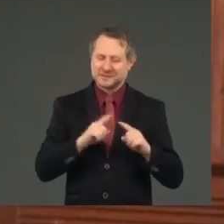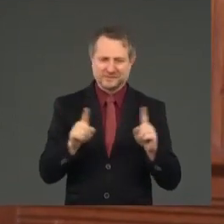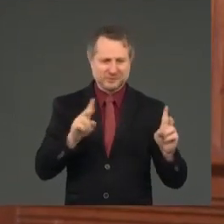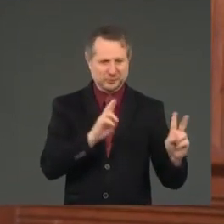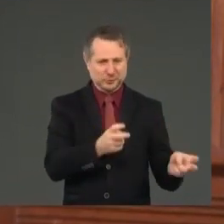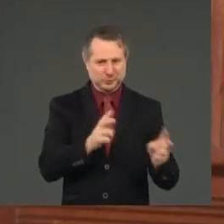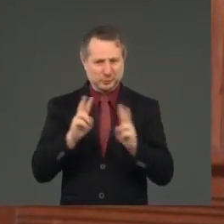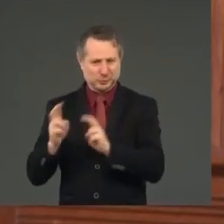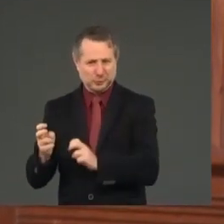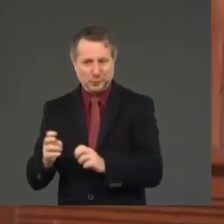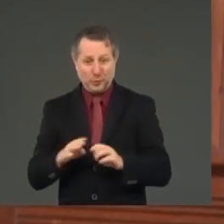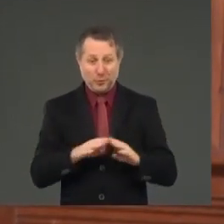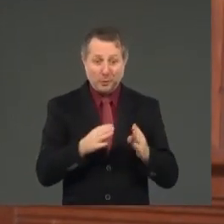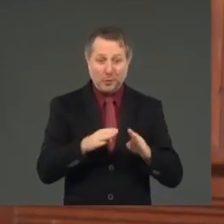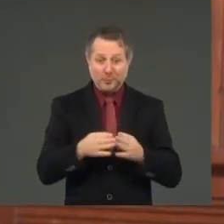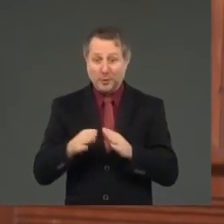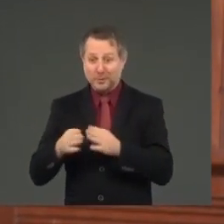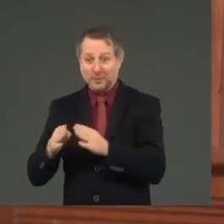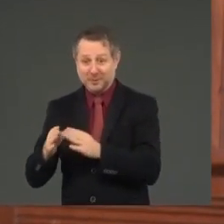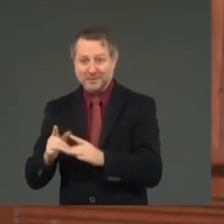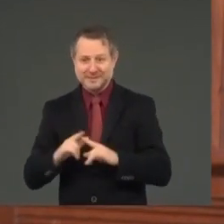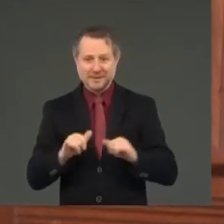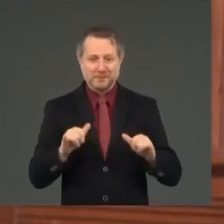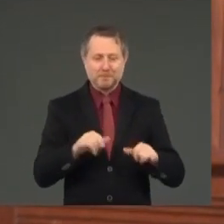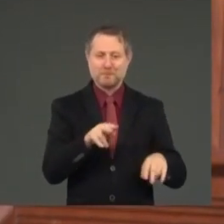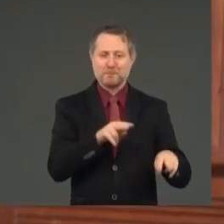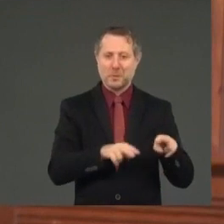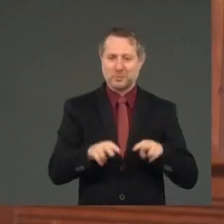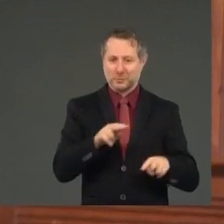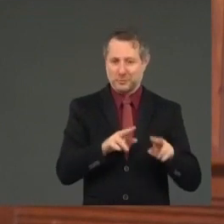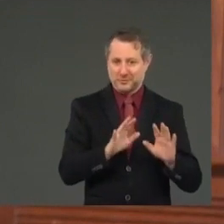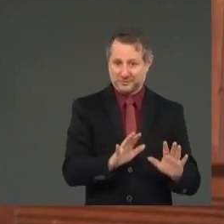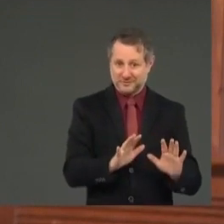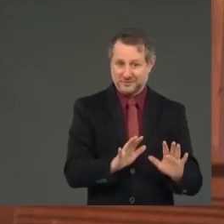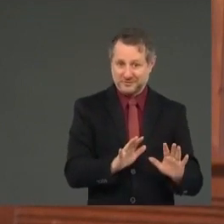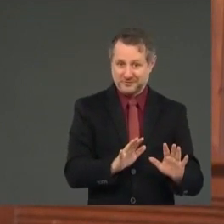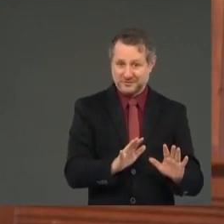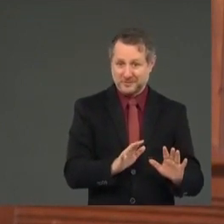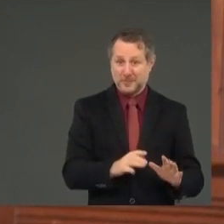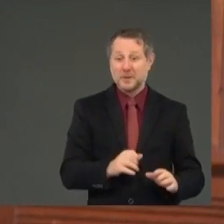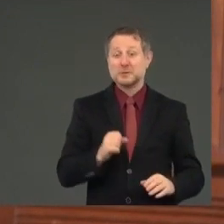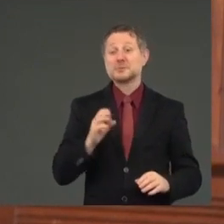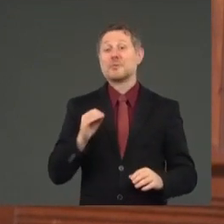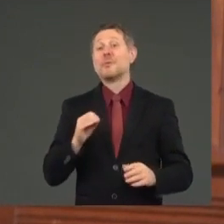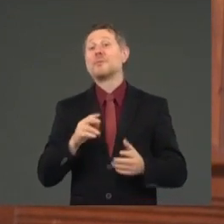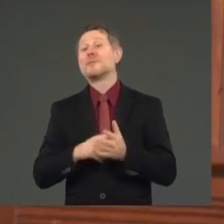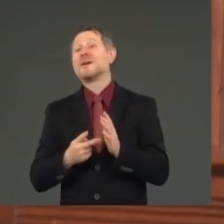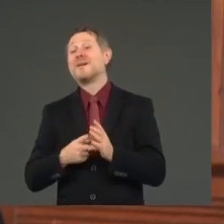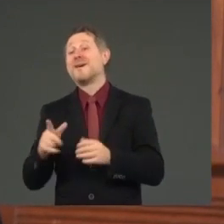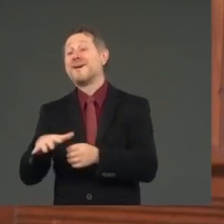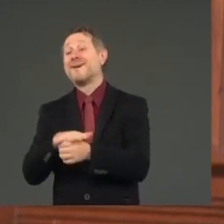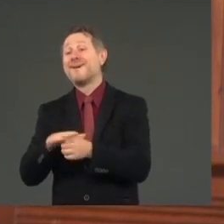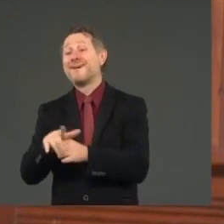JIMMY. THERE'S HOW DO YOU START A REOPENING PHASE AND THEN HOW DO YOU MONITOR IN REAL TIME NEW